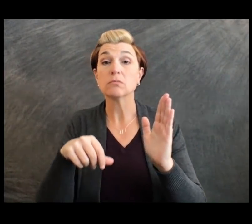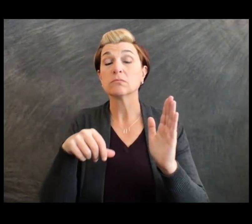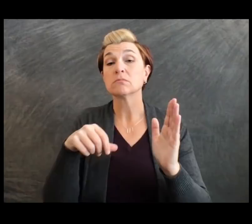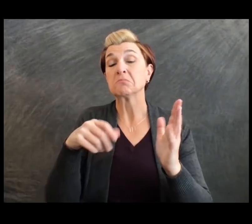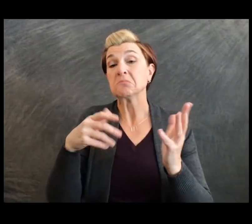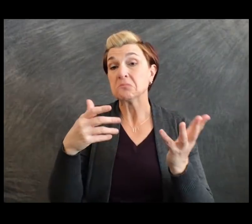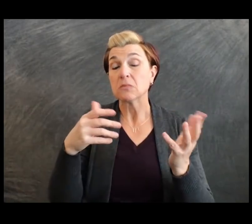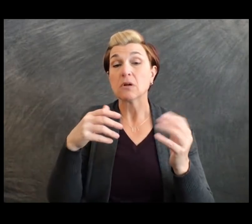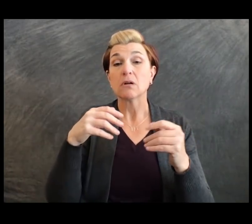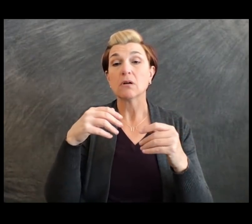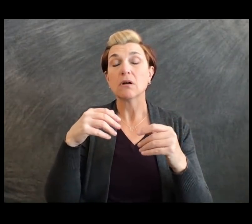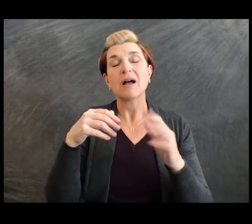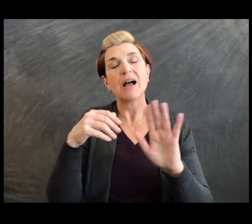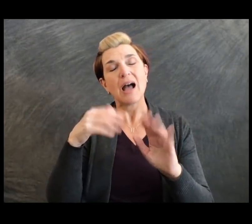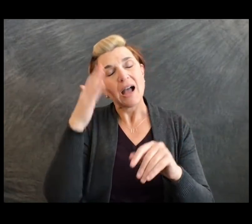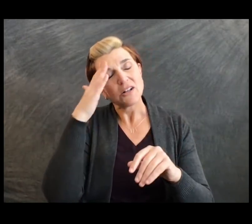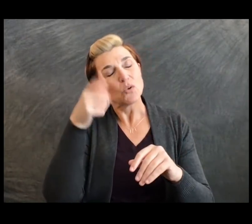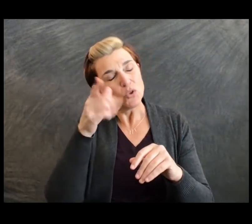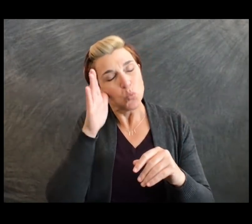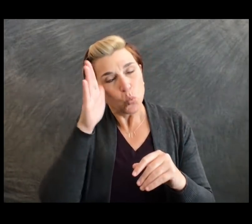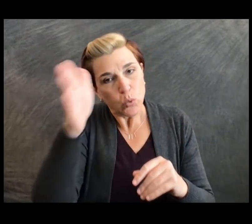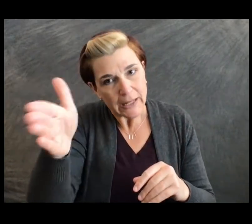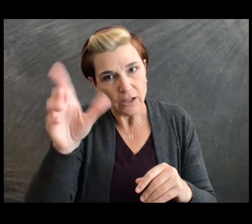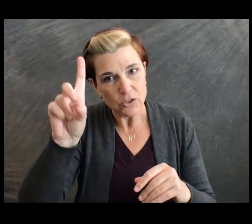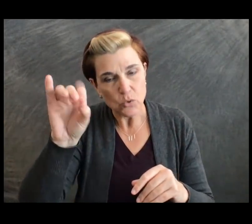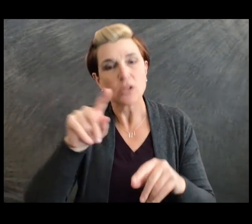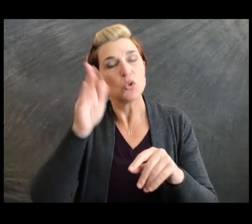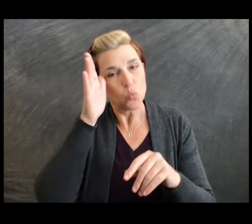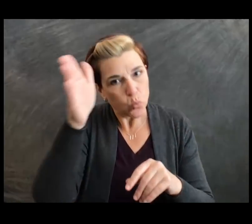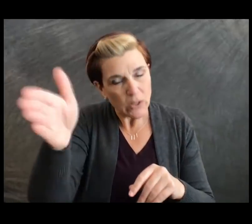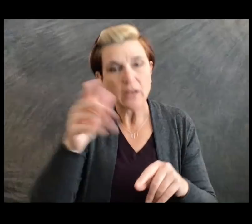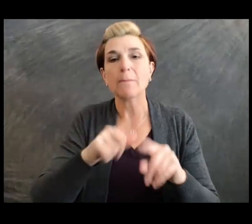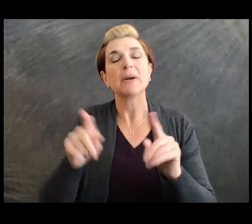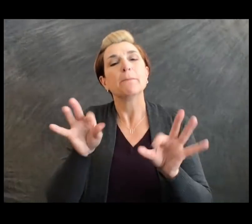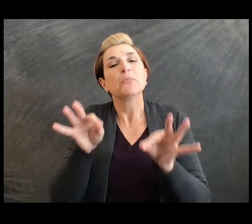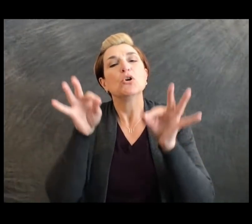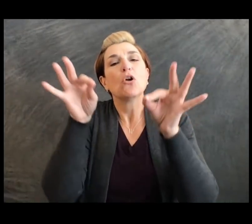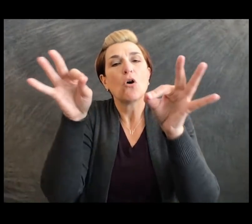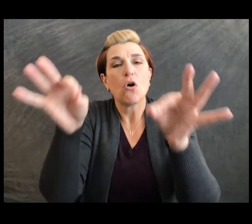for the time being don't do them because they also not only consume personal